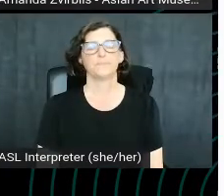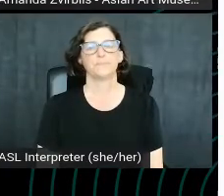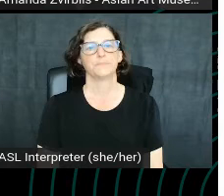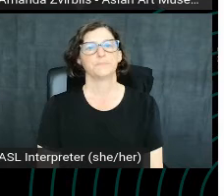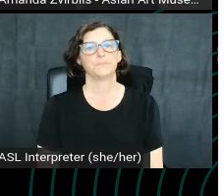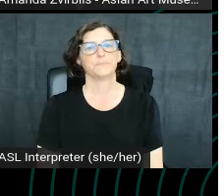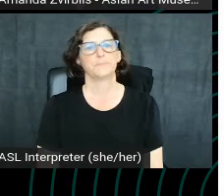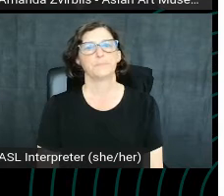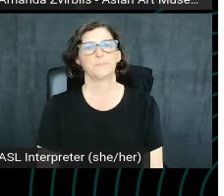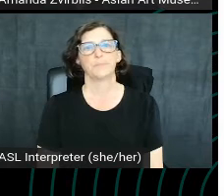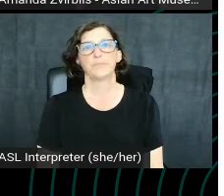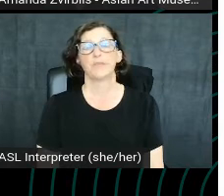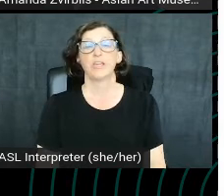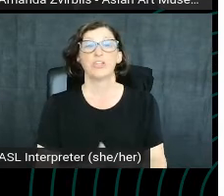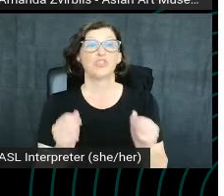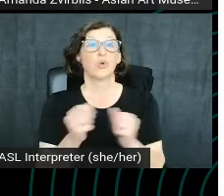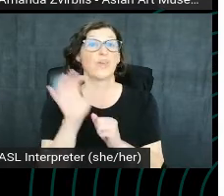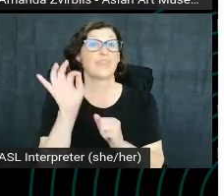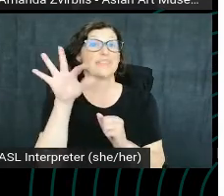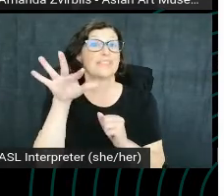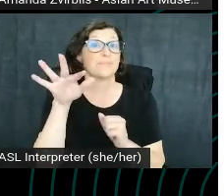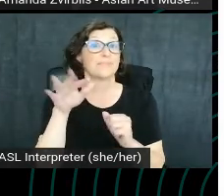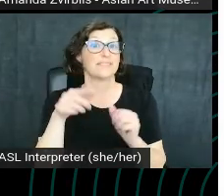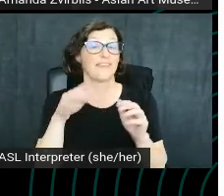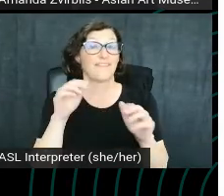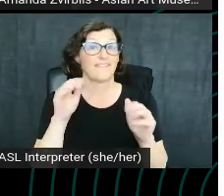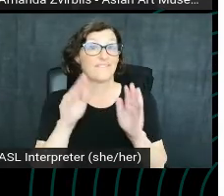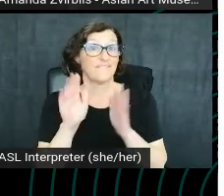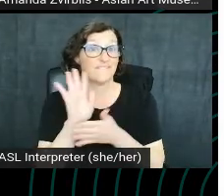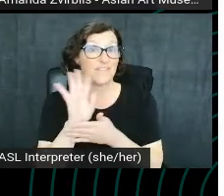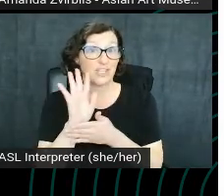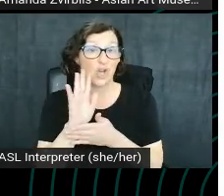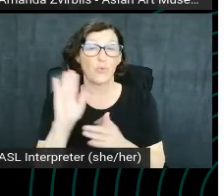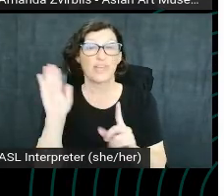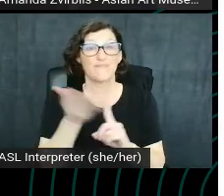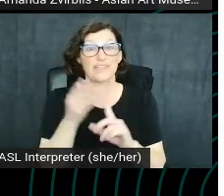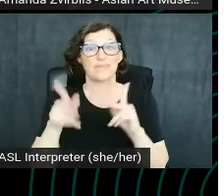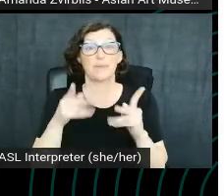So with our tips video, we convinced people to purchase a ticket to the museum.